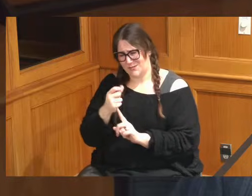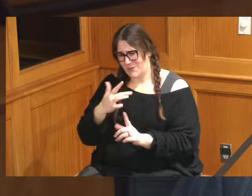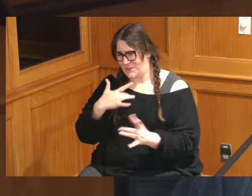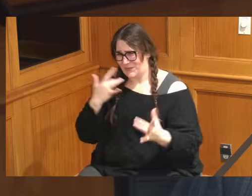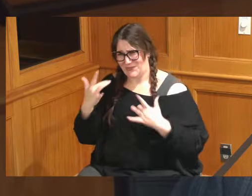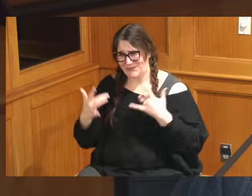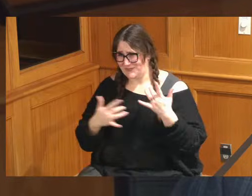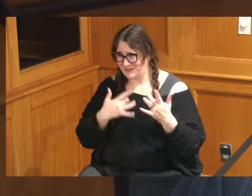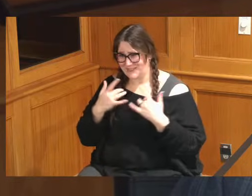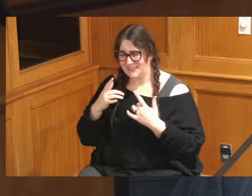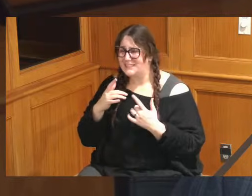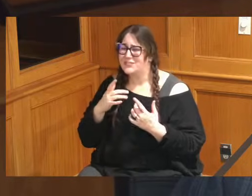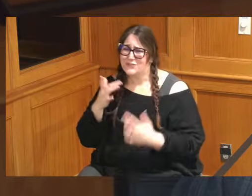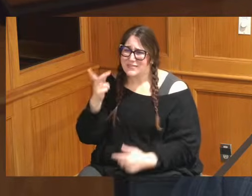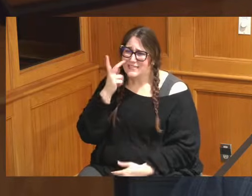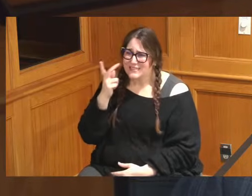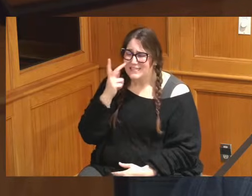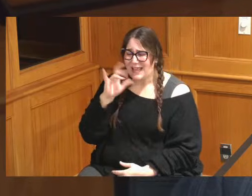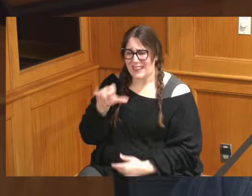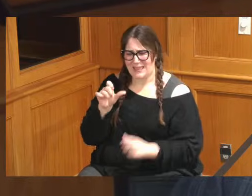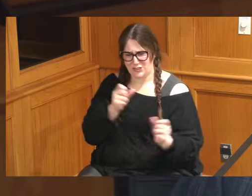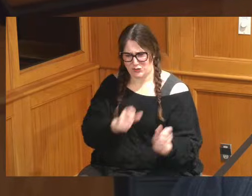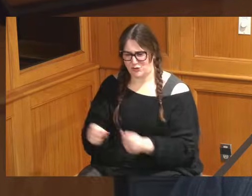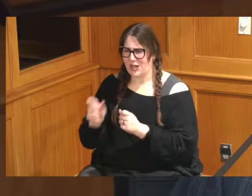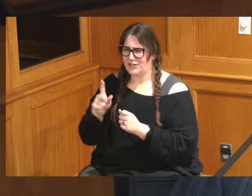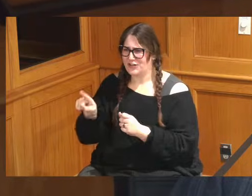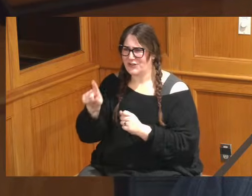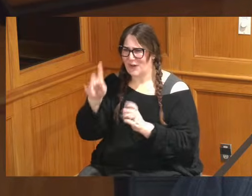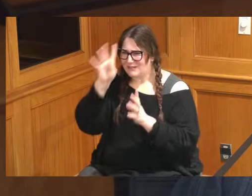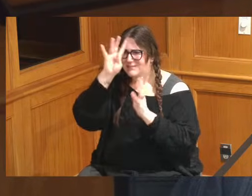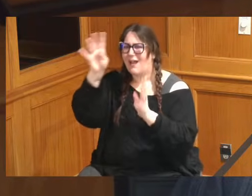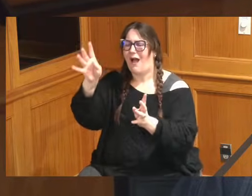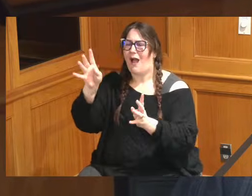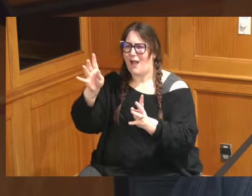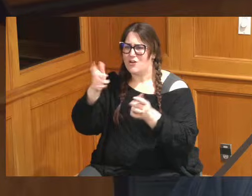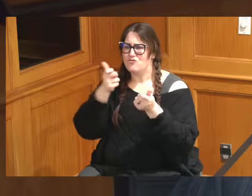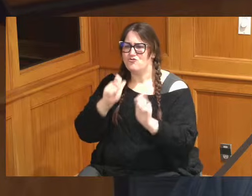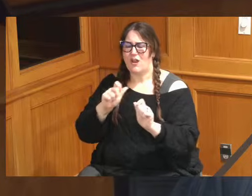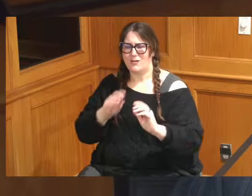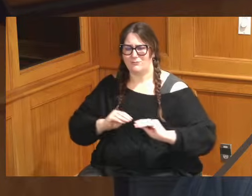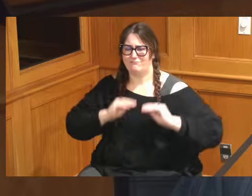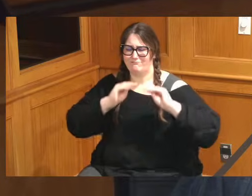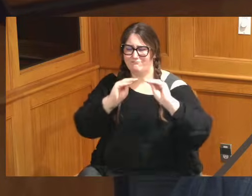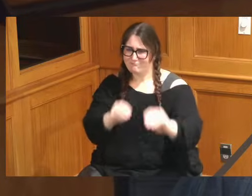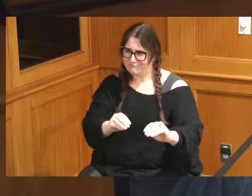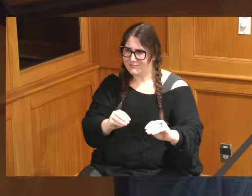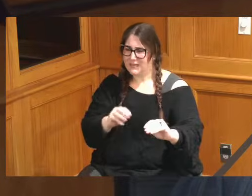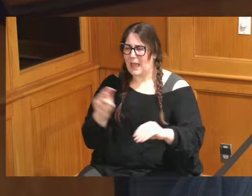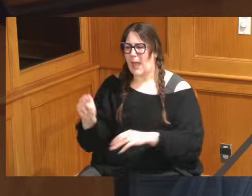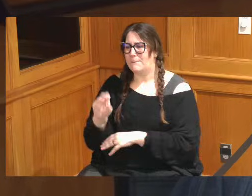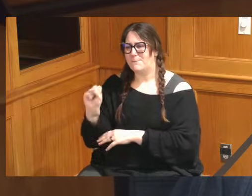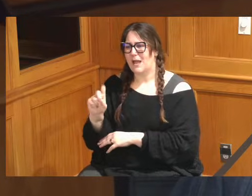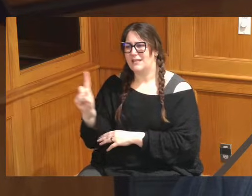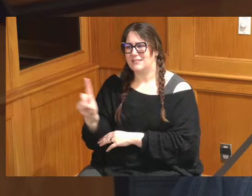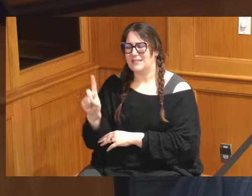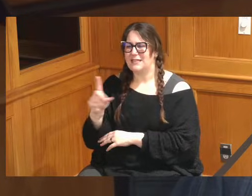at this strategy that you are looking to employ here. I know MSD is always trying to think about